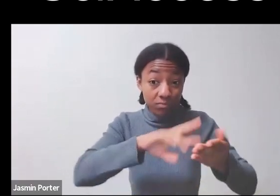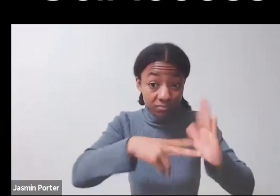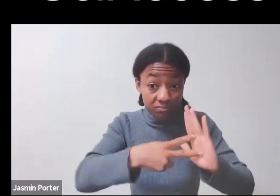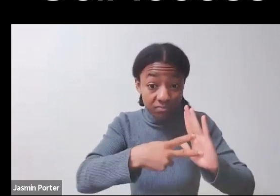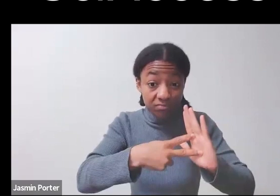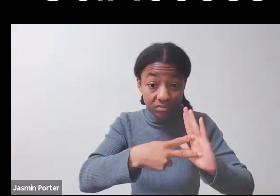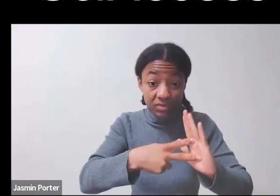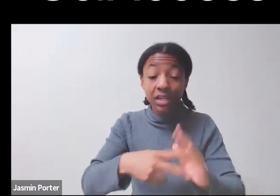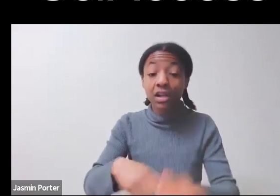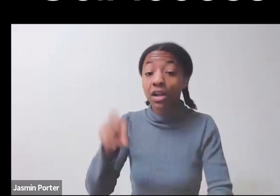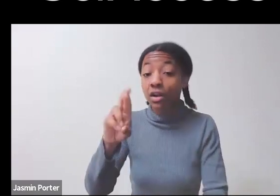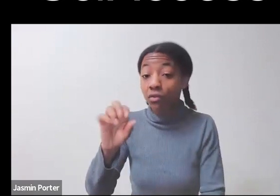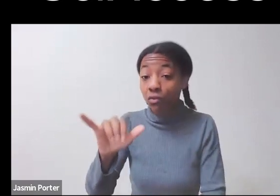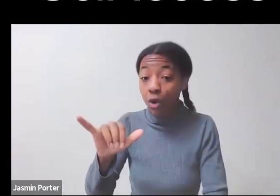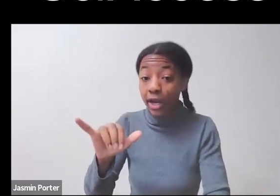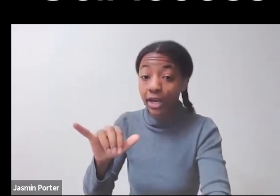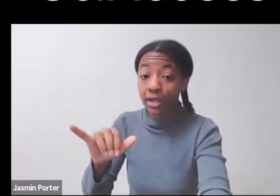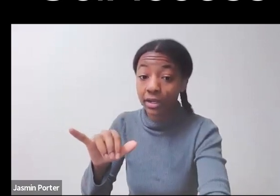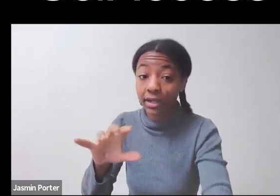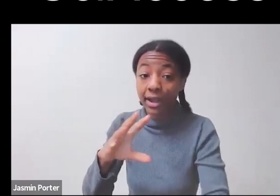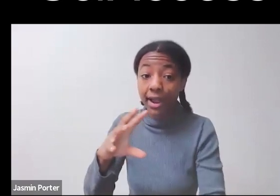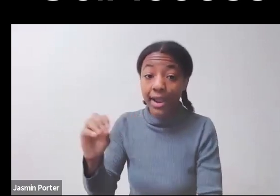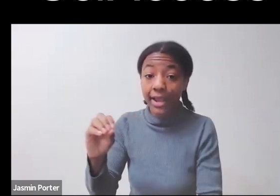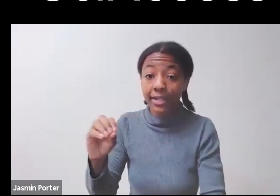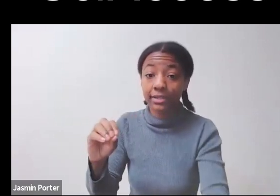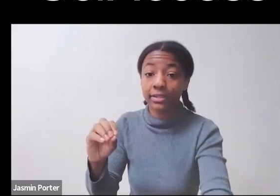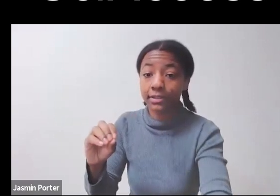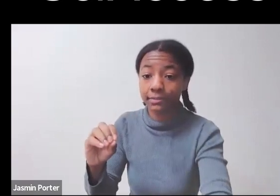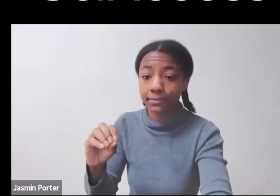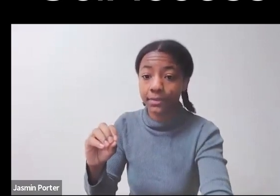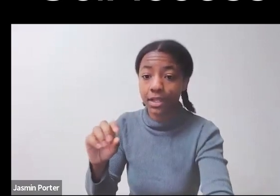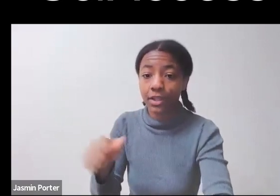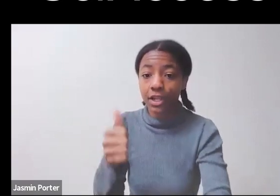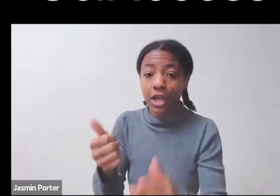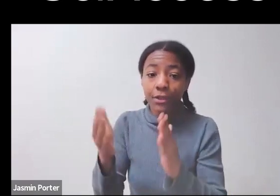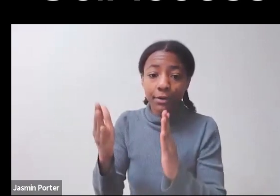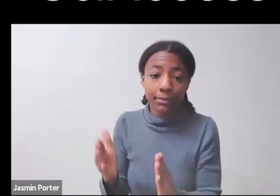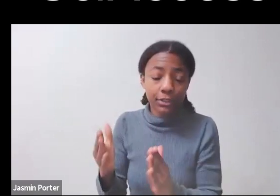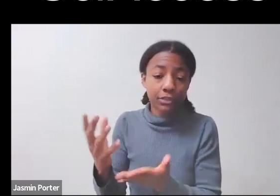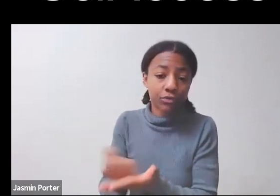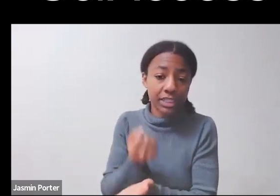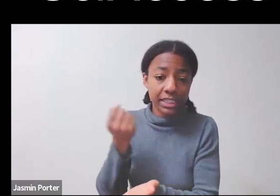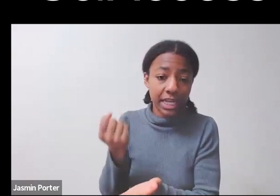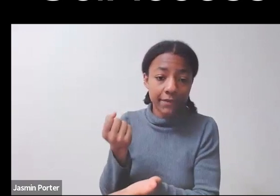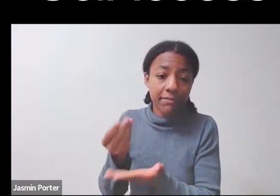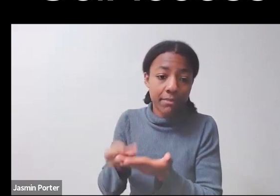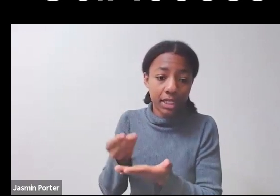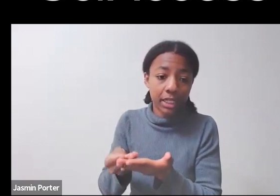000 in damages, but all of this could have been resolved way earlier had they just provided